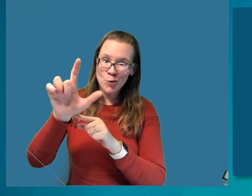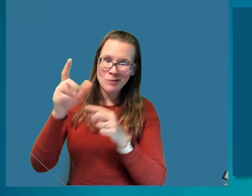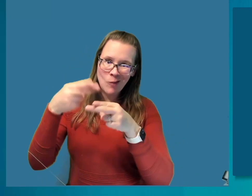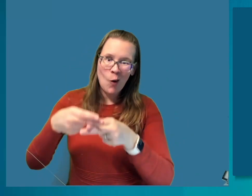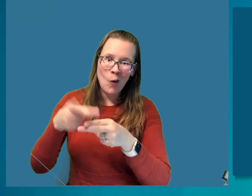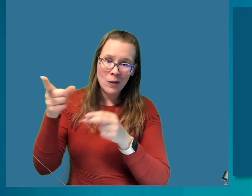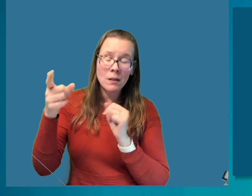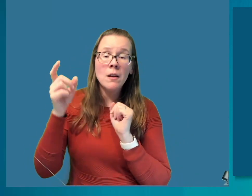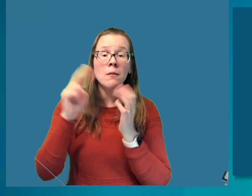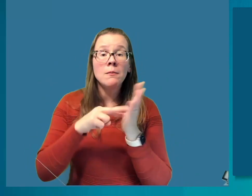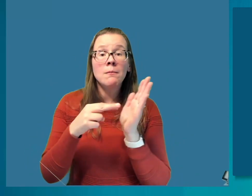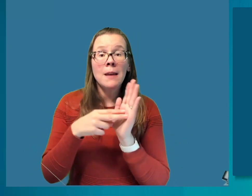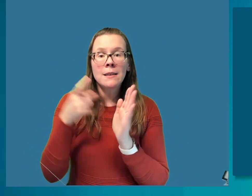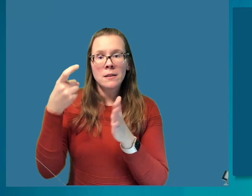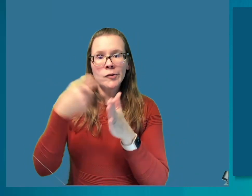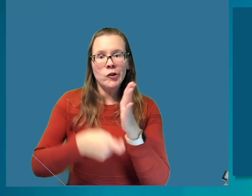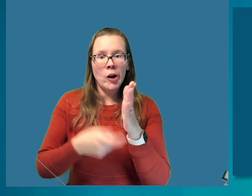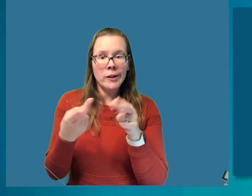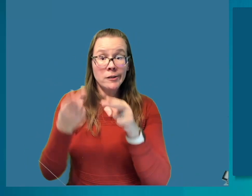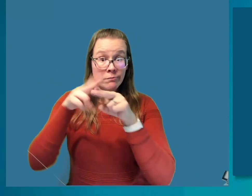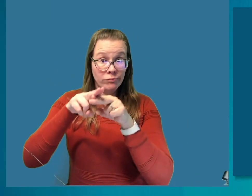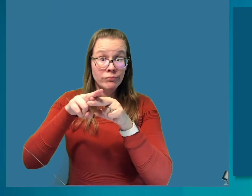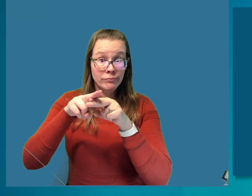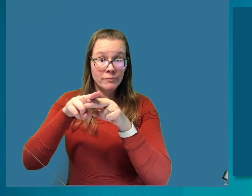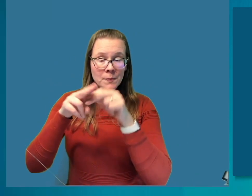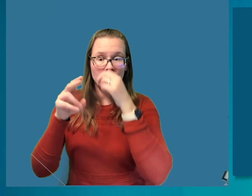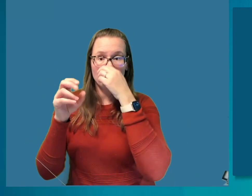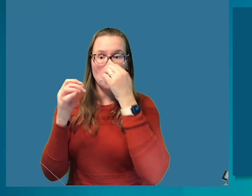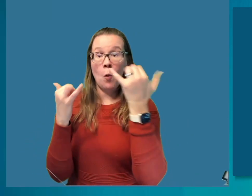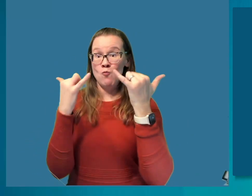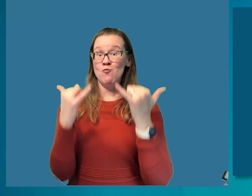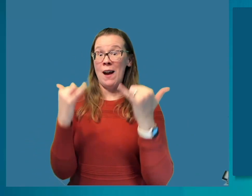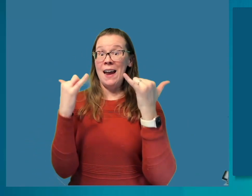if you are... if you are asking the Post Office to hand cancel a thing, they have